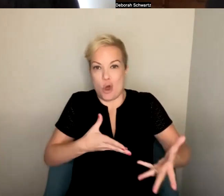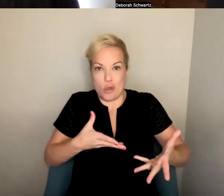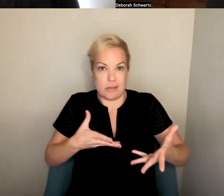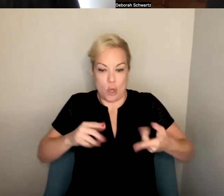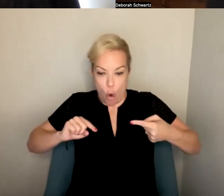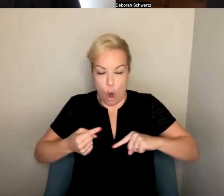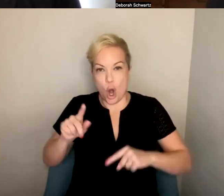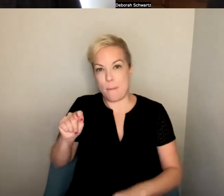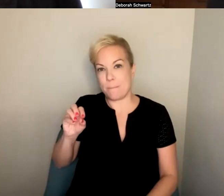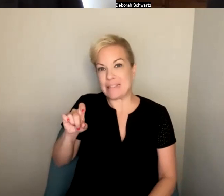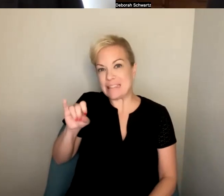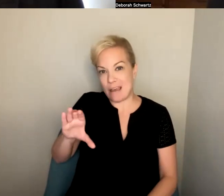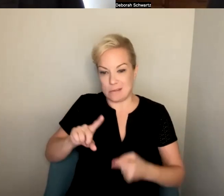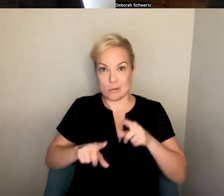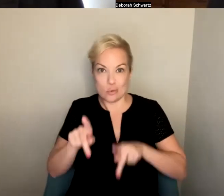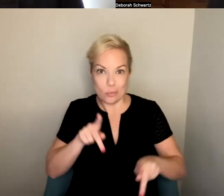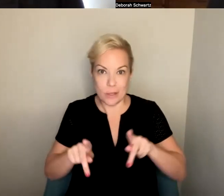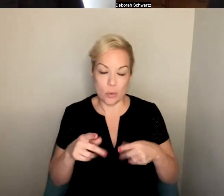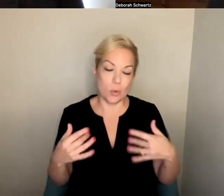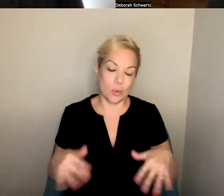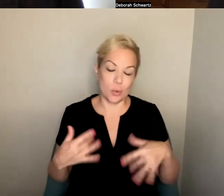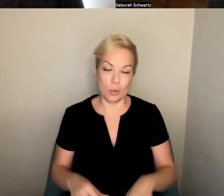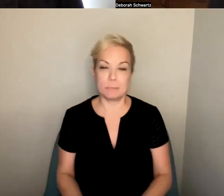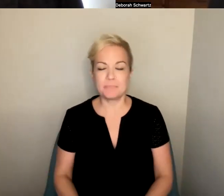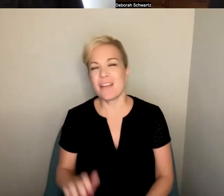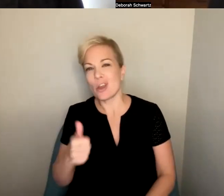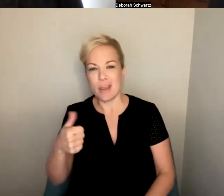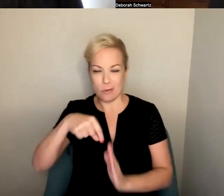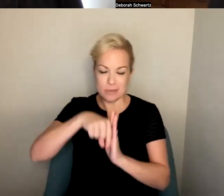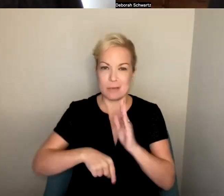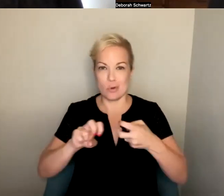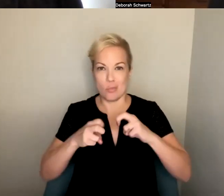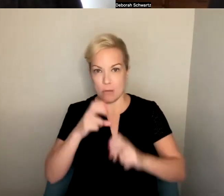and so and it also goes deep in that in terms of of the knowledge systems I think of how we look